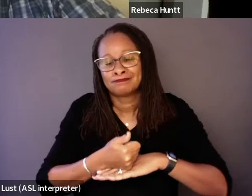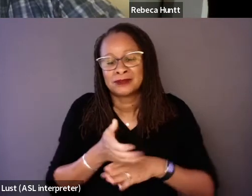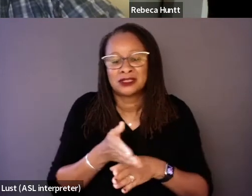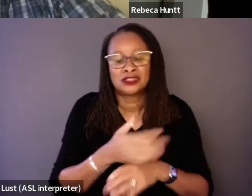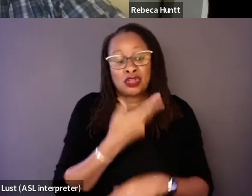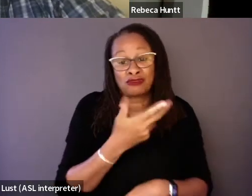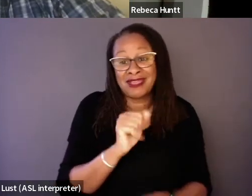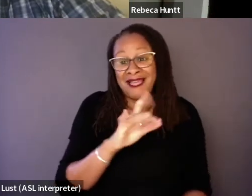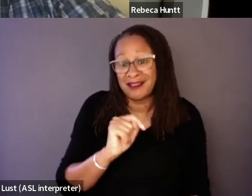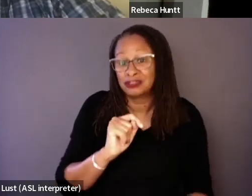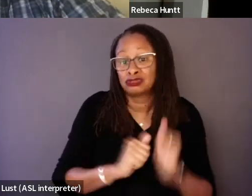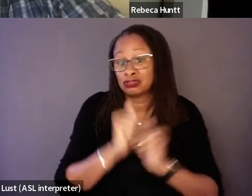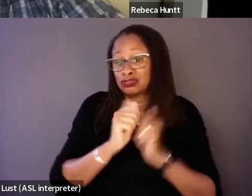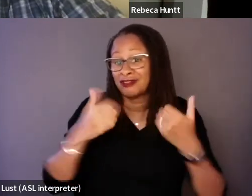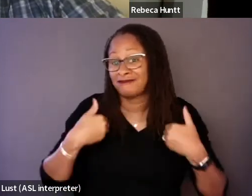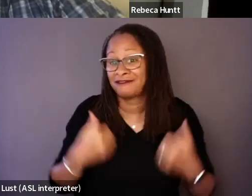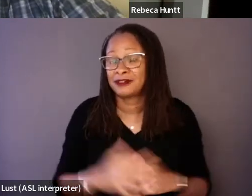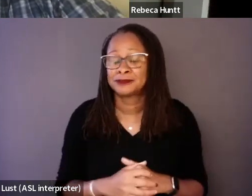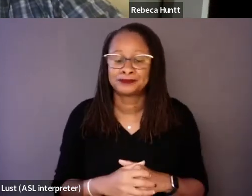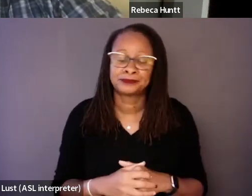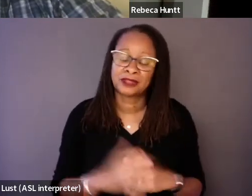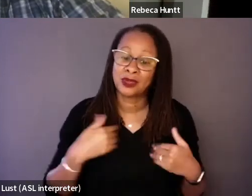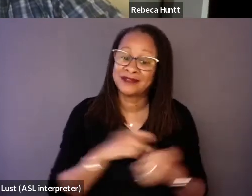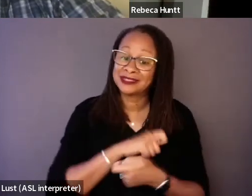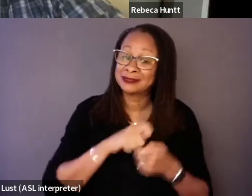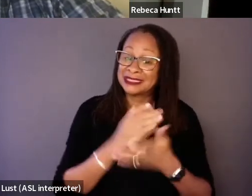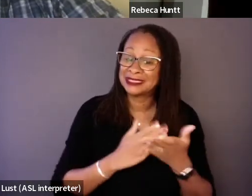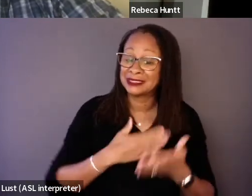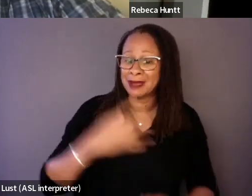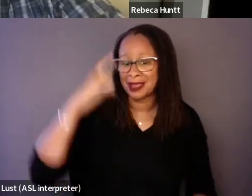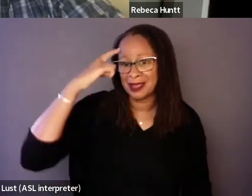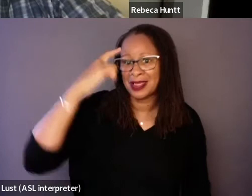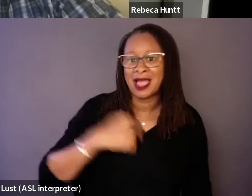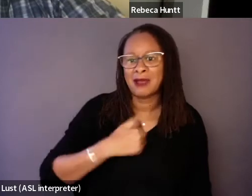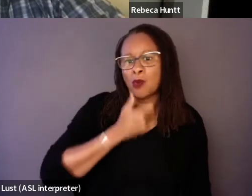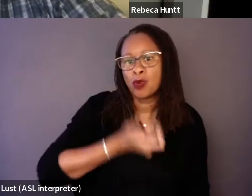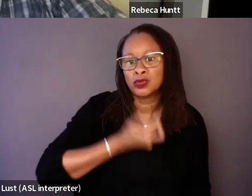a three-act structure, and then there was certain scenes in my head that I had been watching for